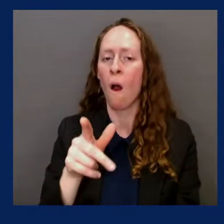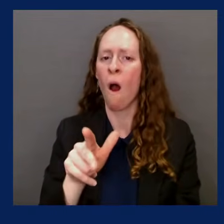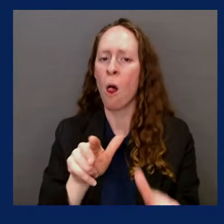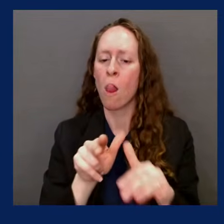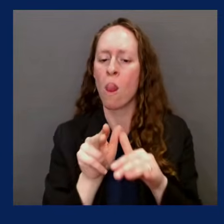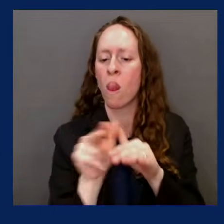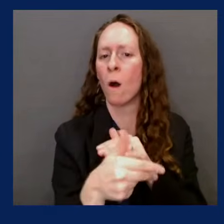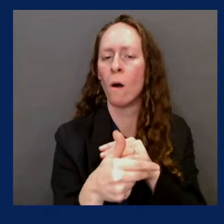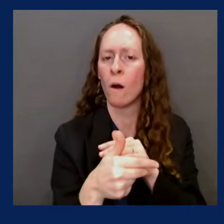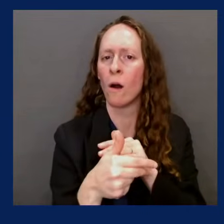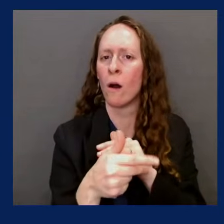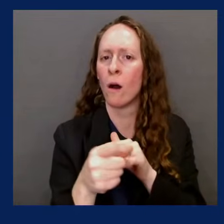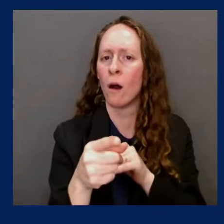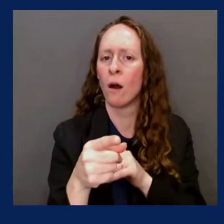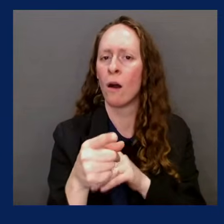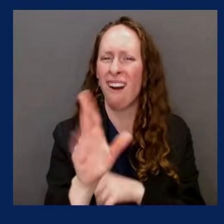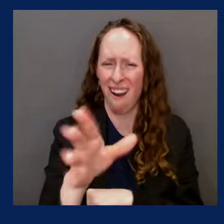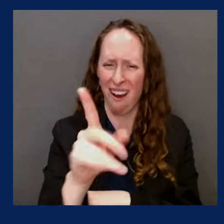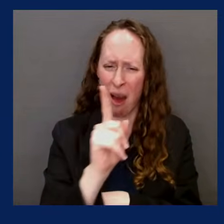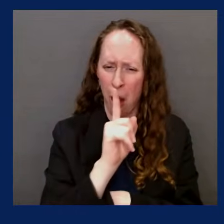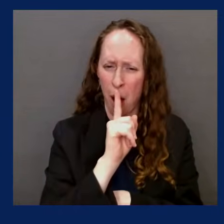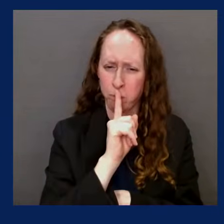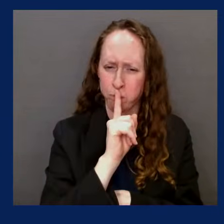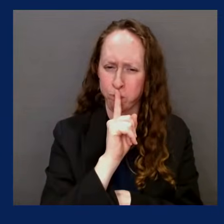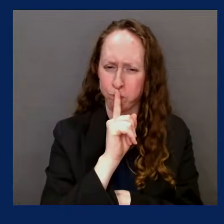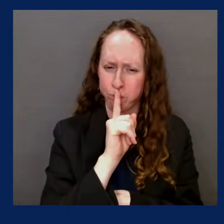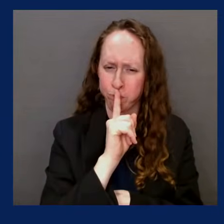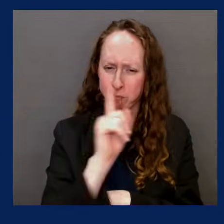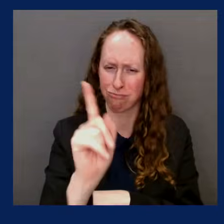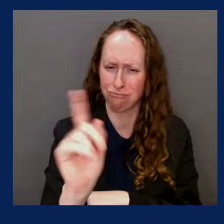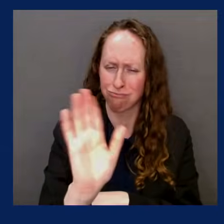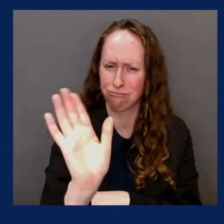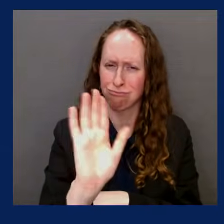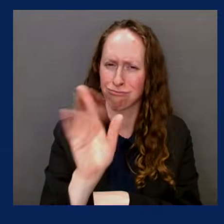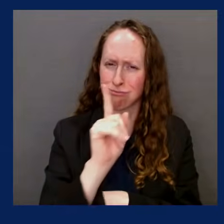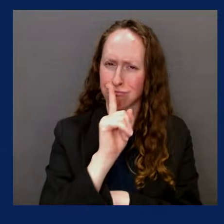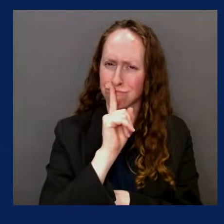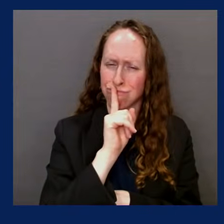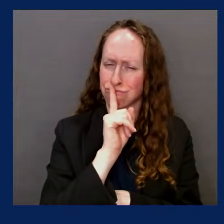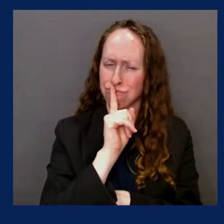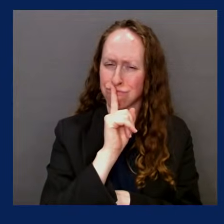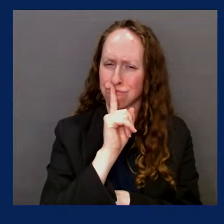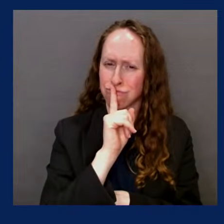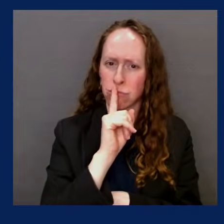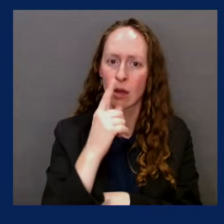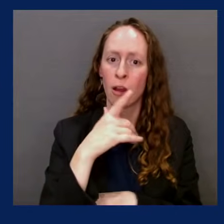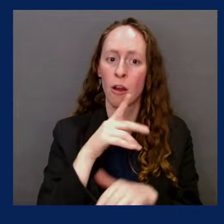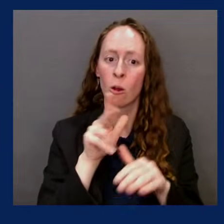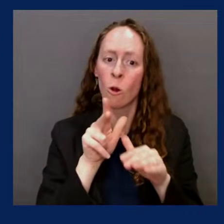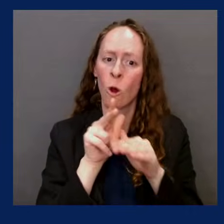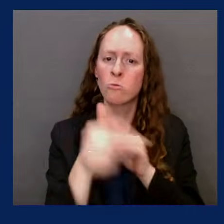unilaterally be able to change the out -- the rules of the road in terms of what constitutes international airspace